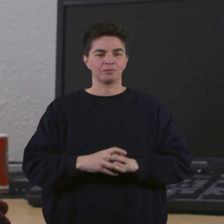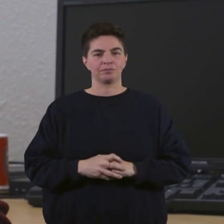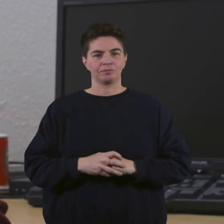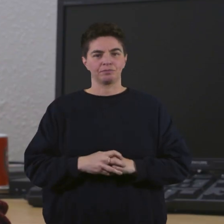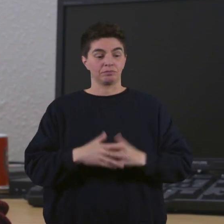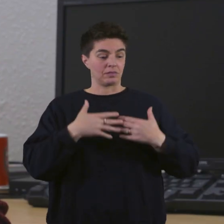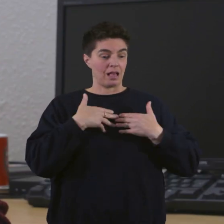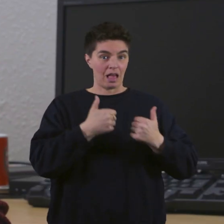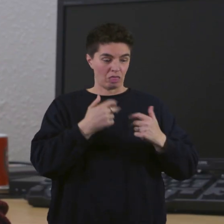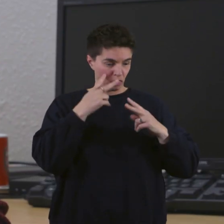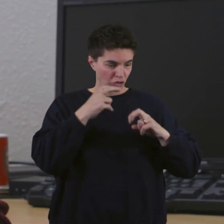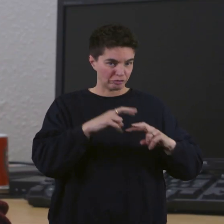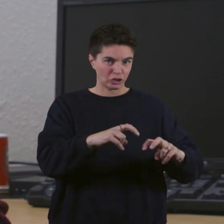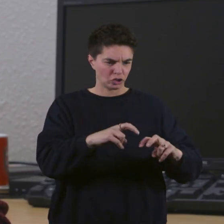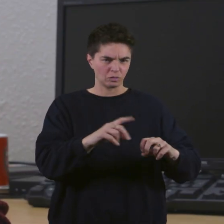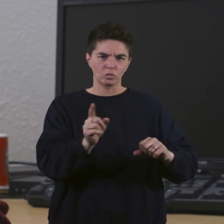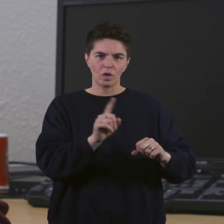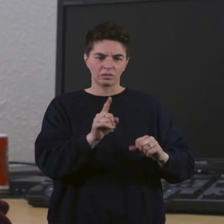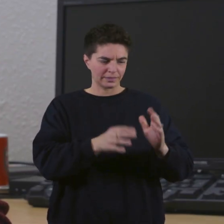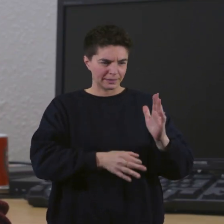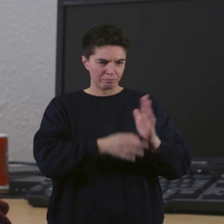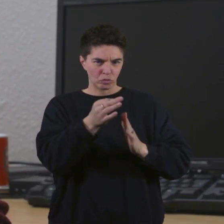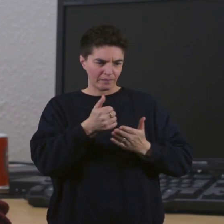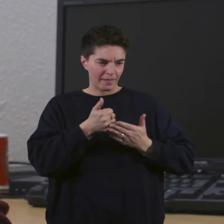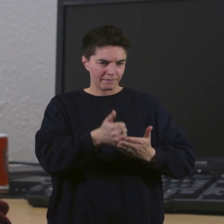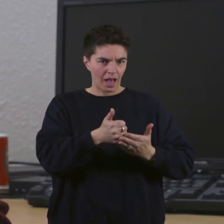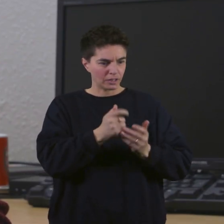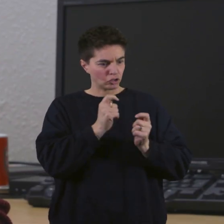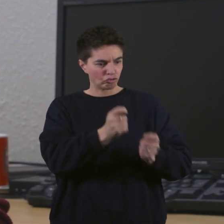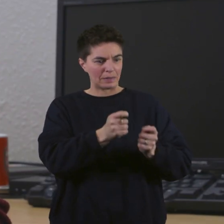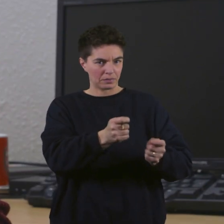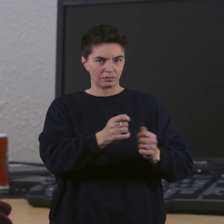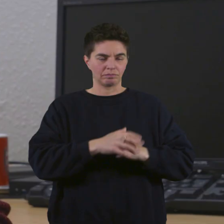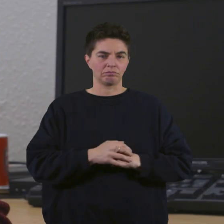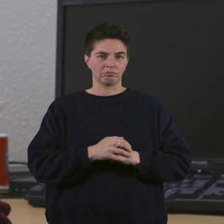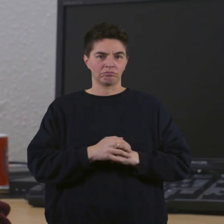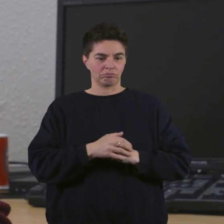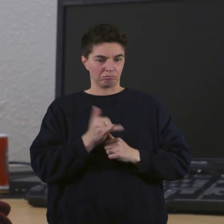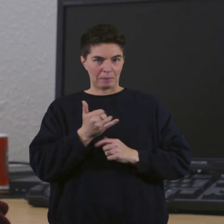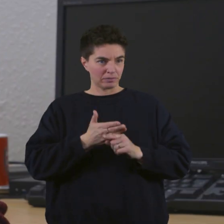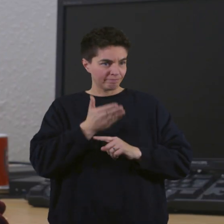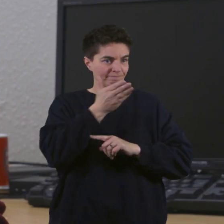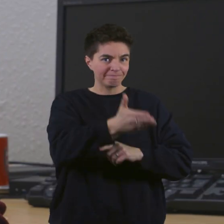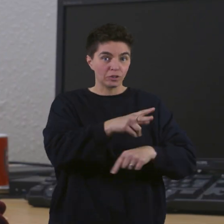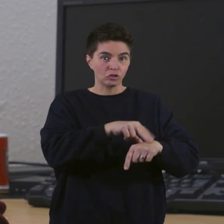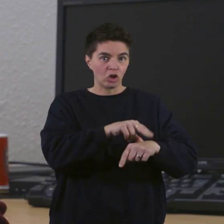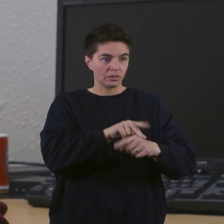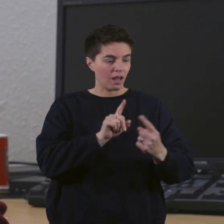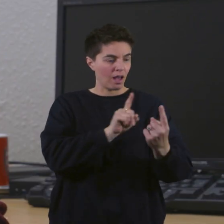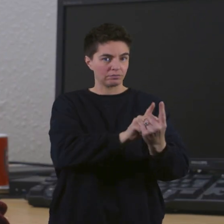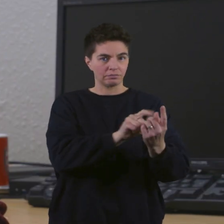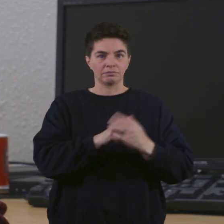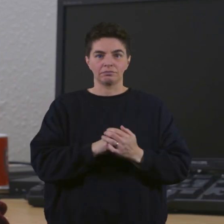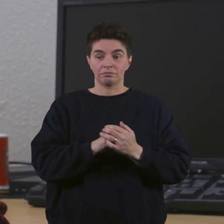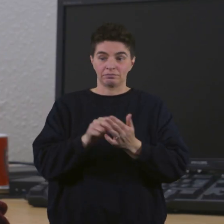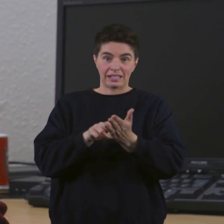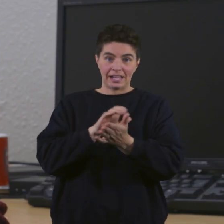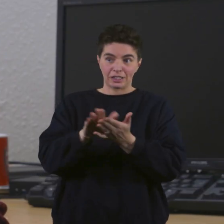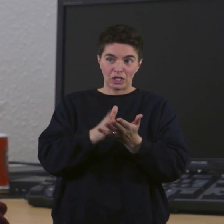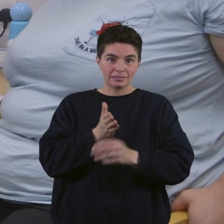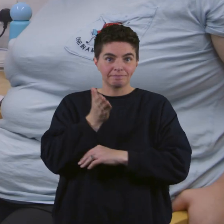Health research improves the advice and treatments we get from our doctors and the NHS.